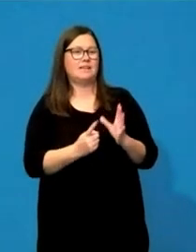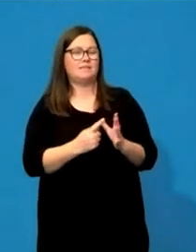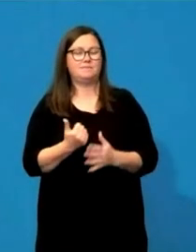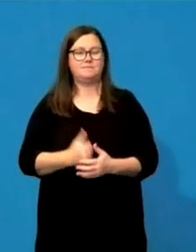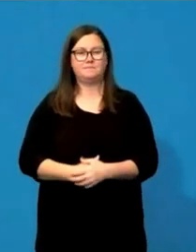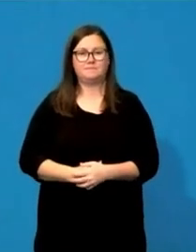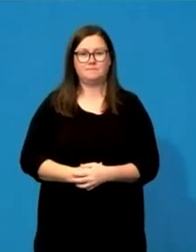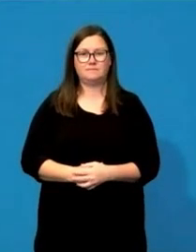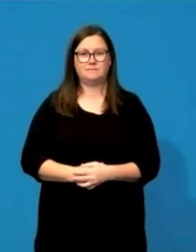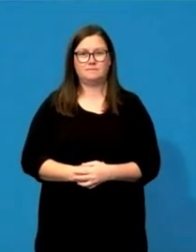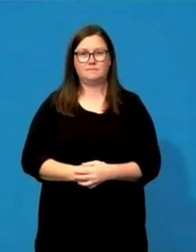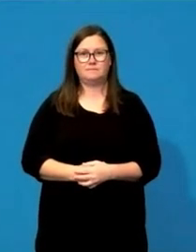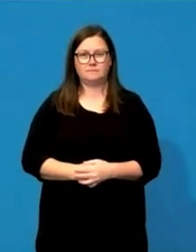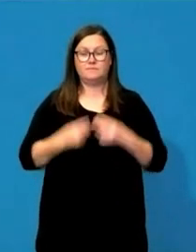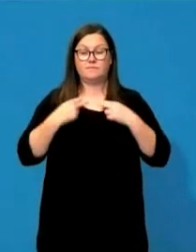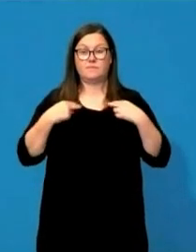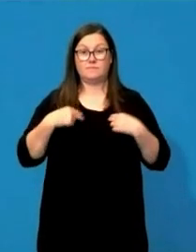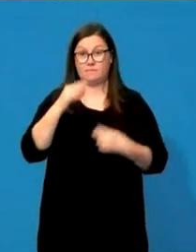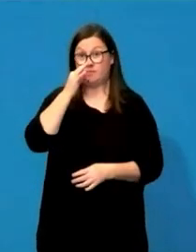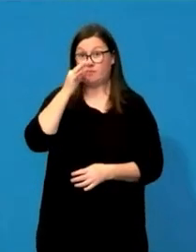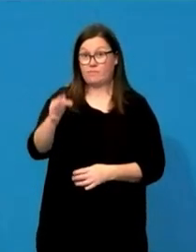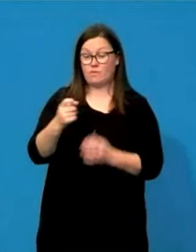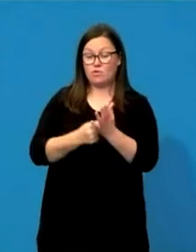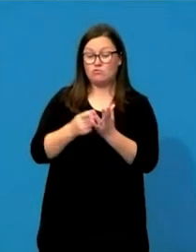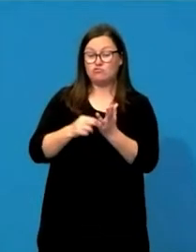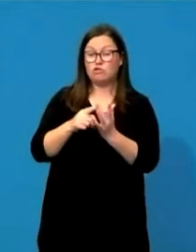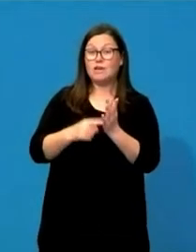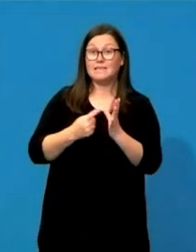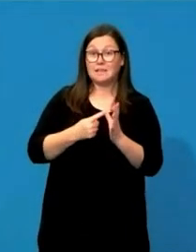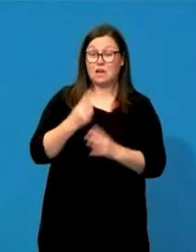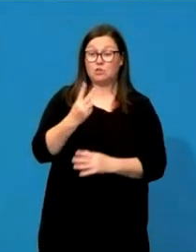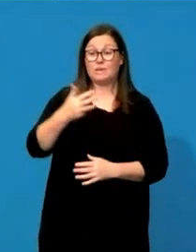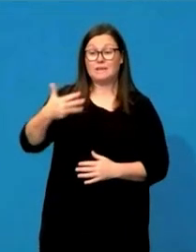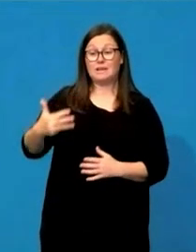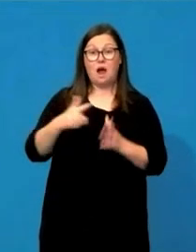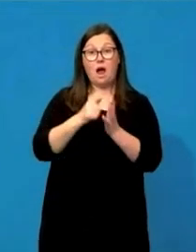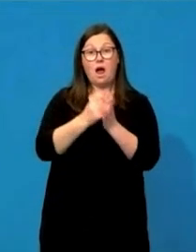Ronita, on 29 April this year, I came to see you in Fitzroy Crossing and we